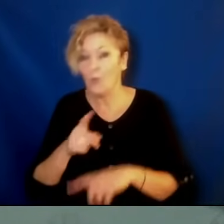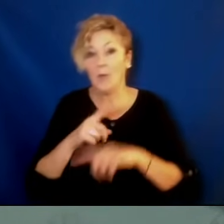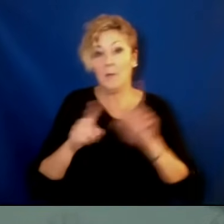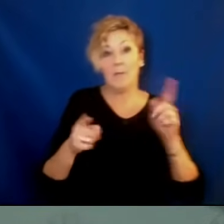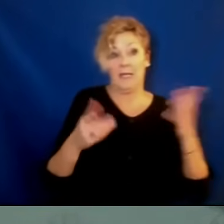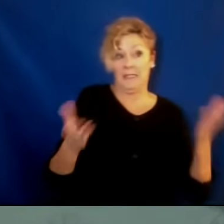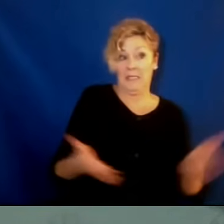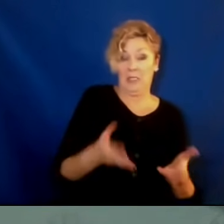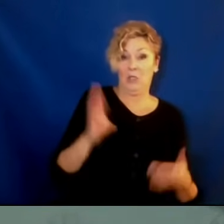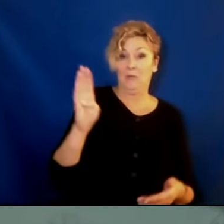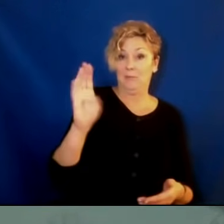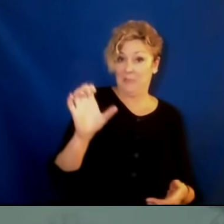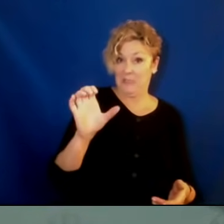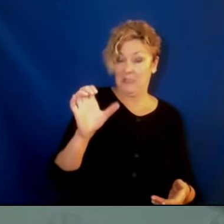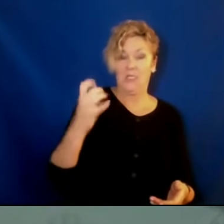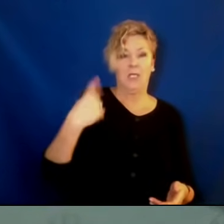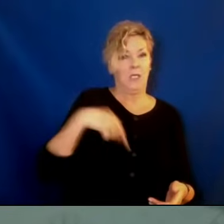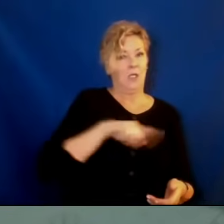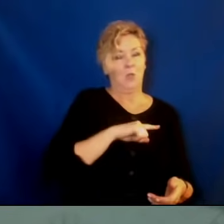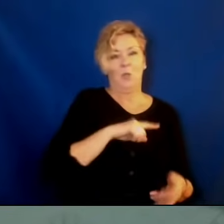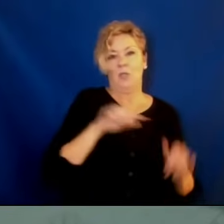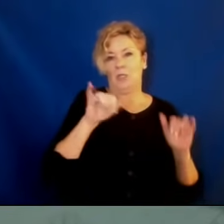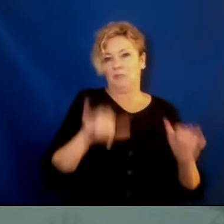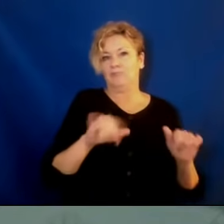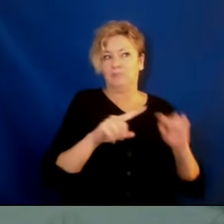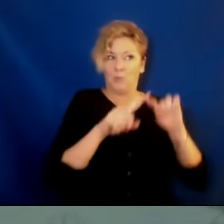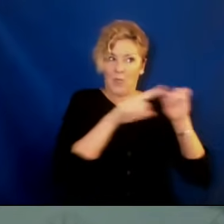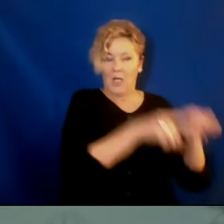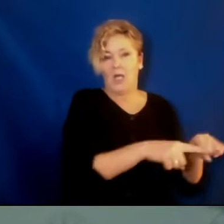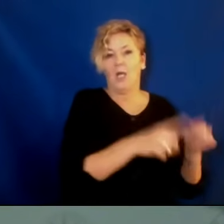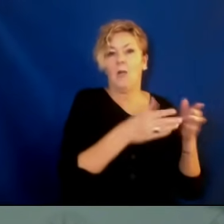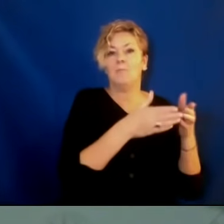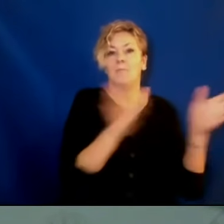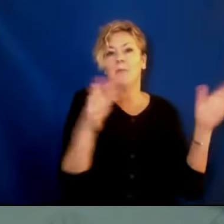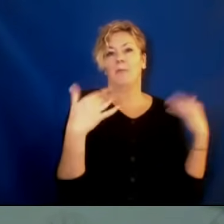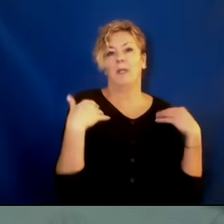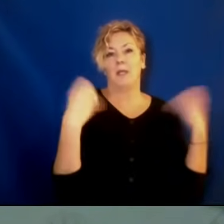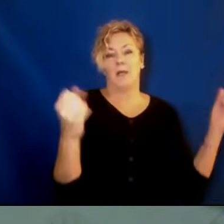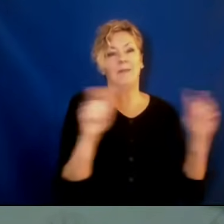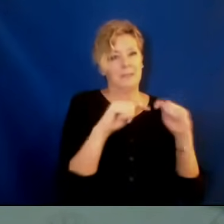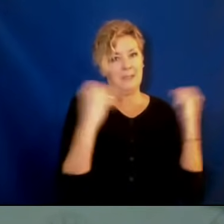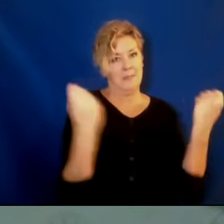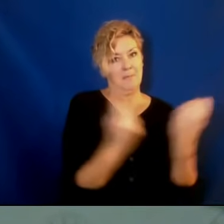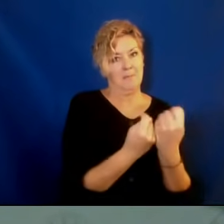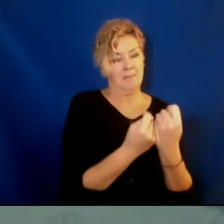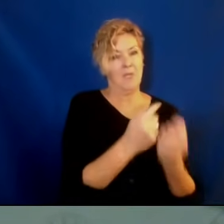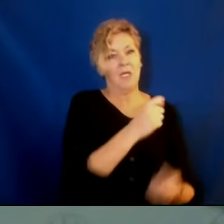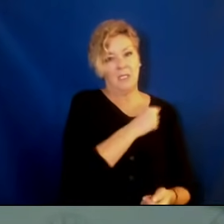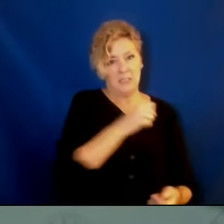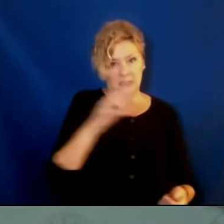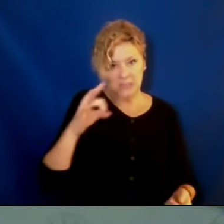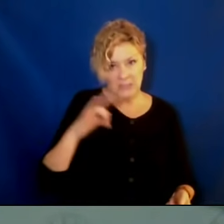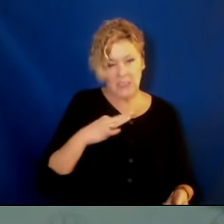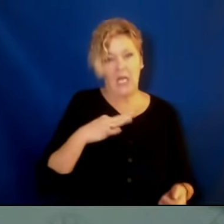I believe a lot of provinces have signed on and are evaluating the app and using the app in their communities.